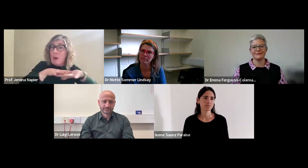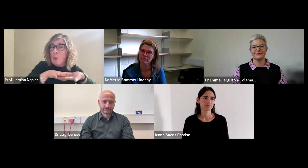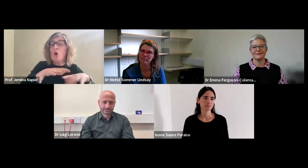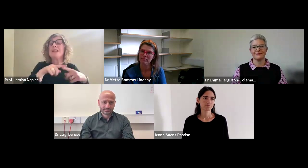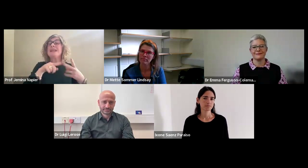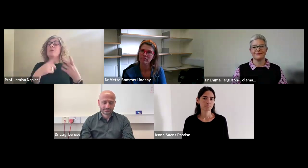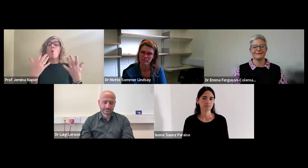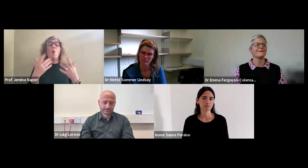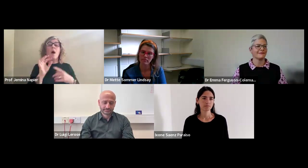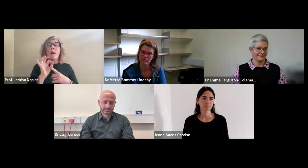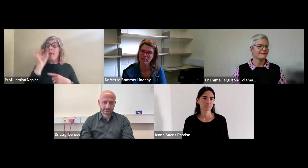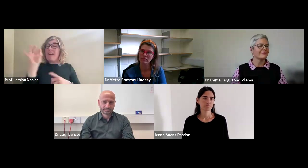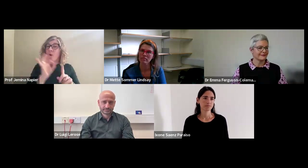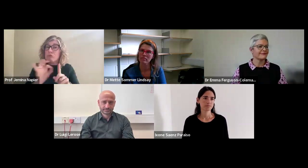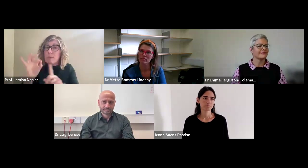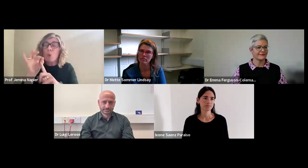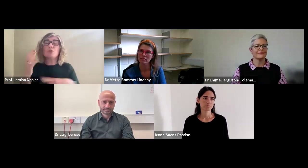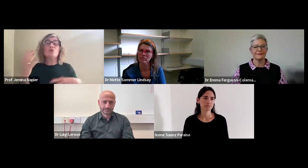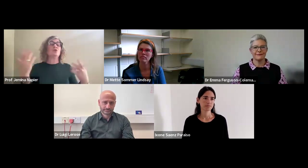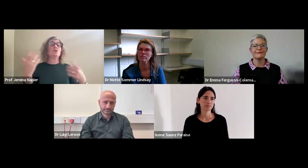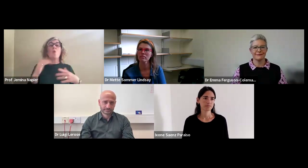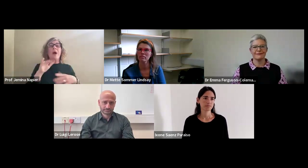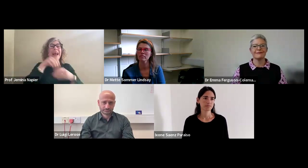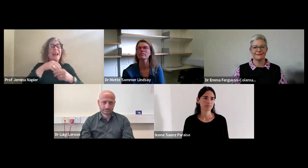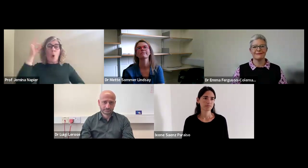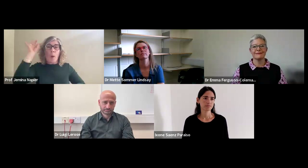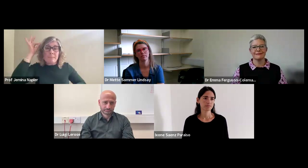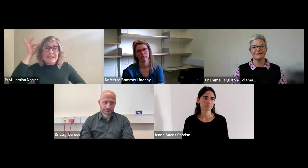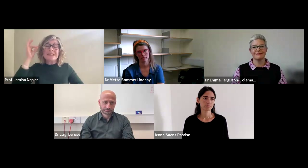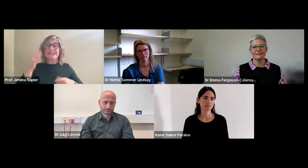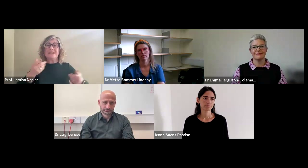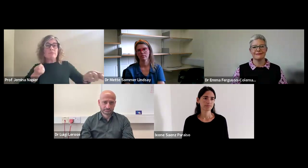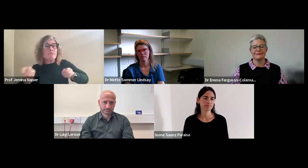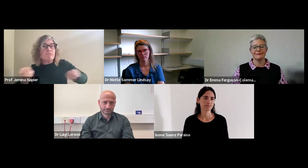as your hearing counterparts -- when it comes to networking, applying for promotion,